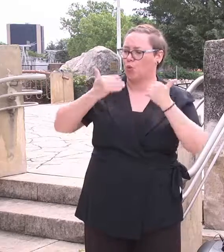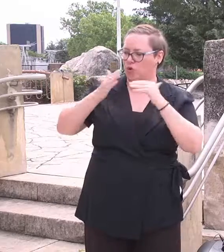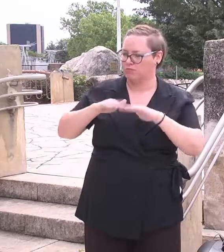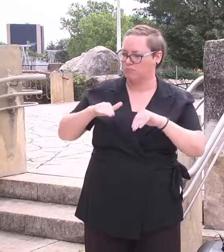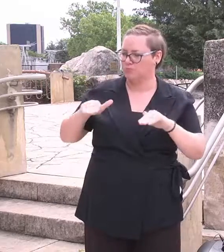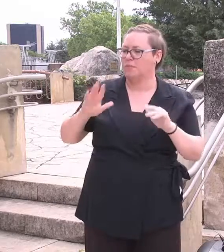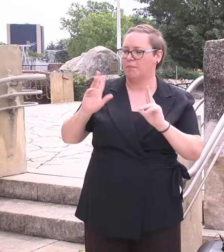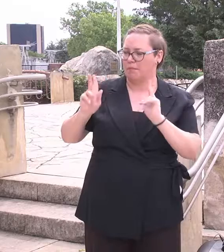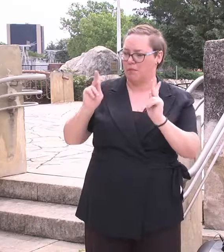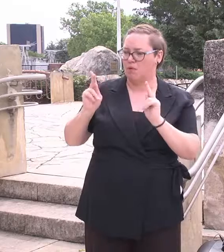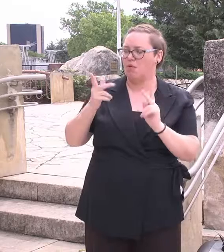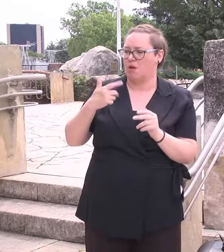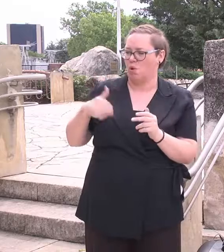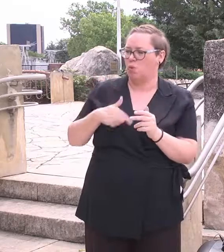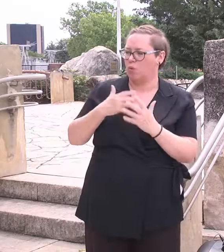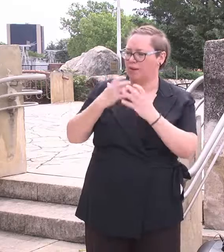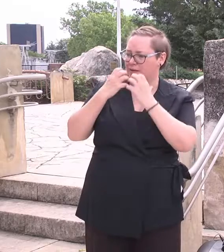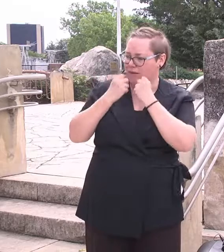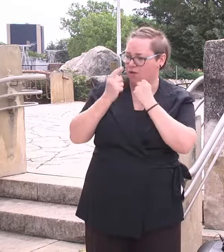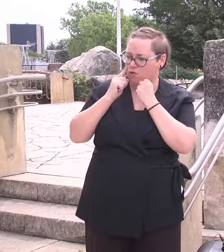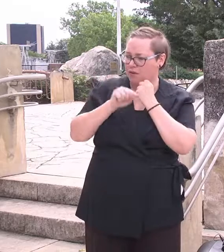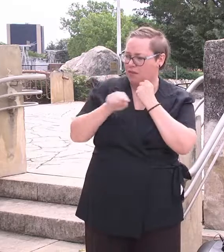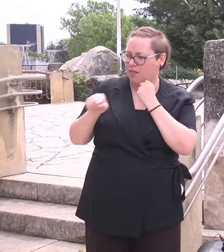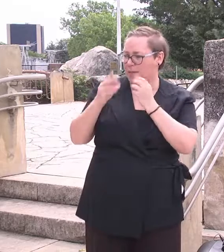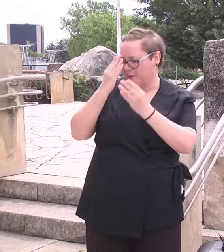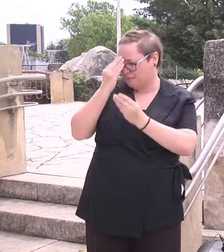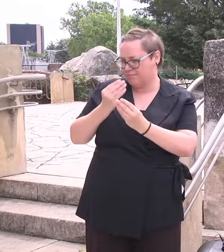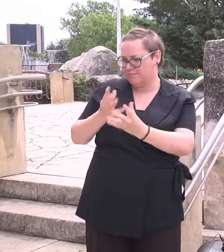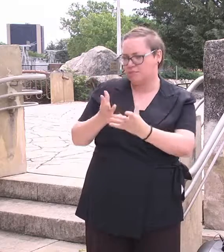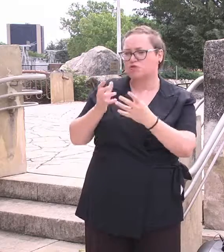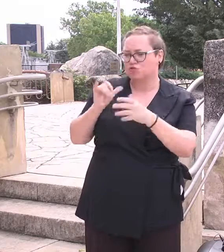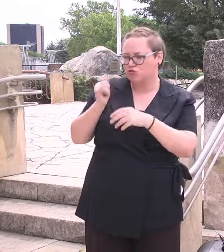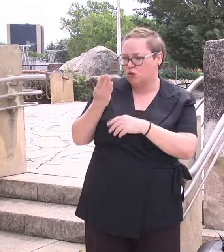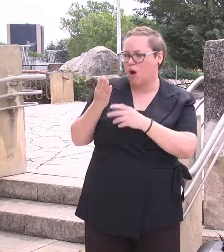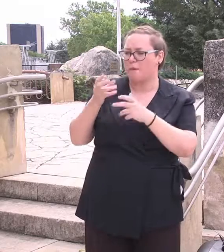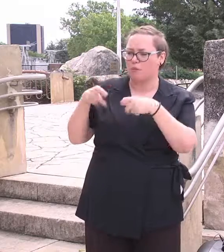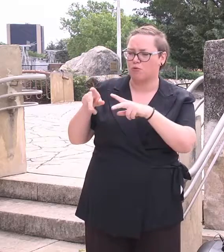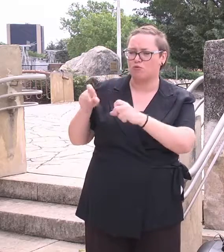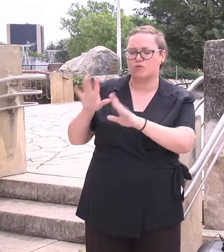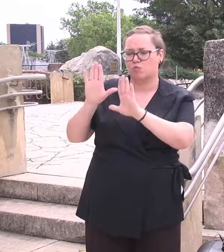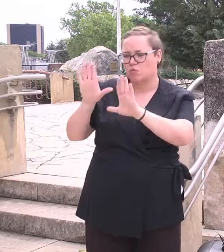to know that there are opportunities especially job opportunities and career opportunities for